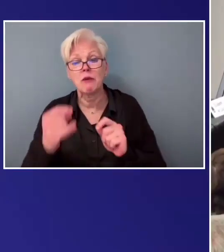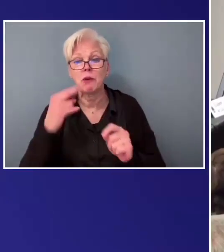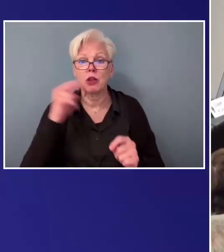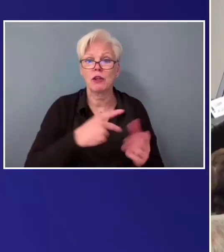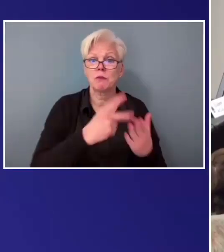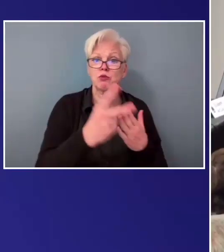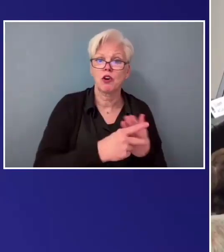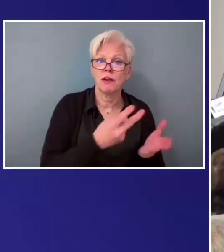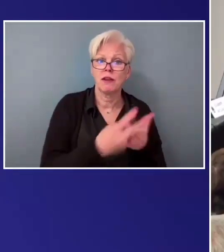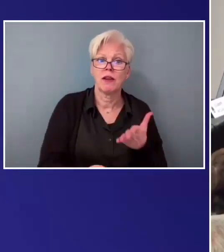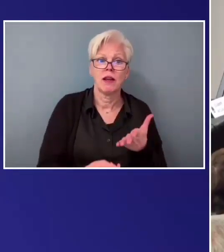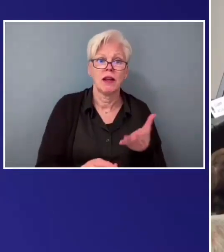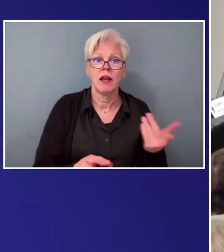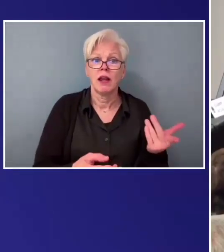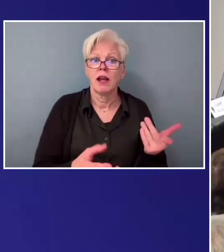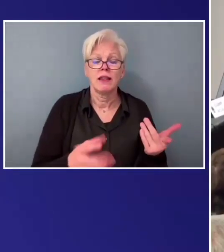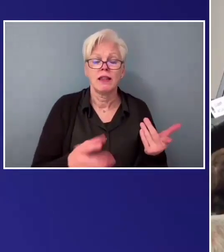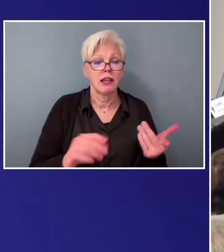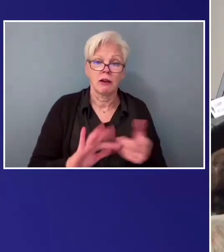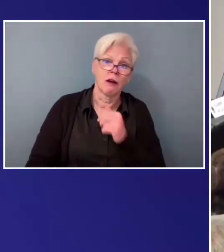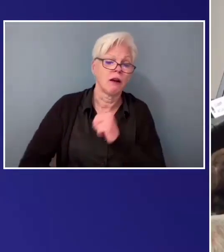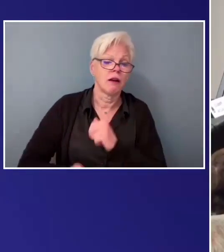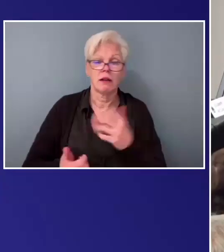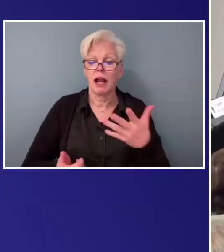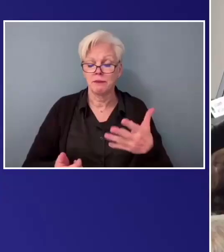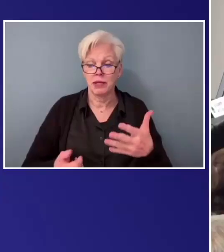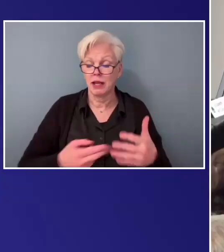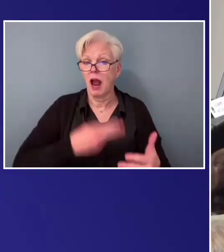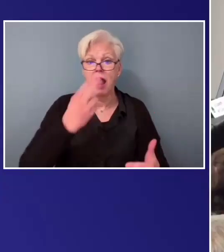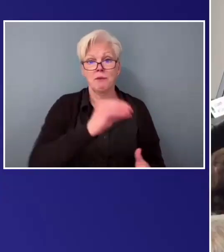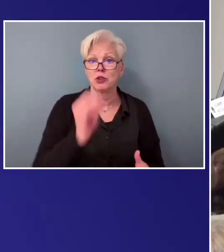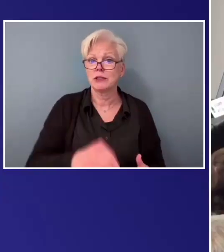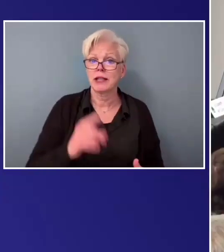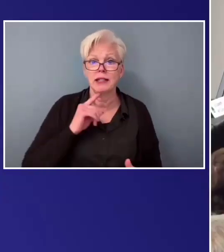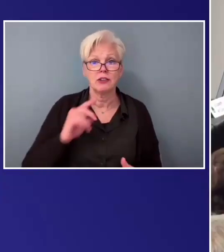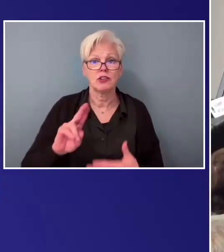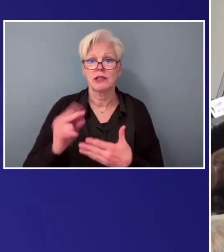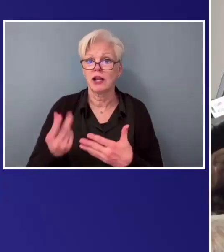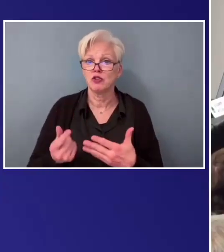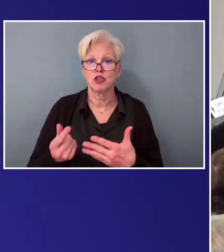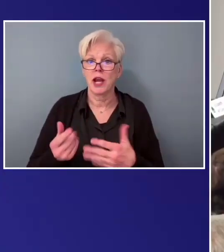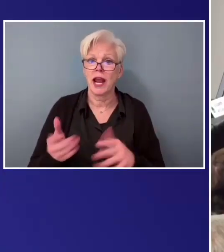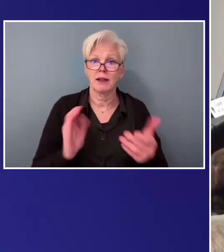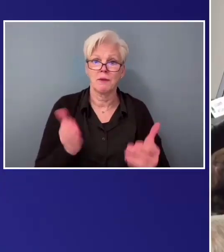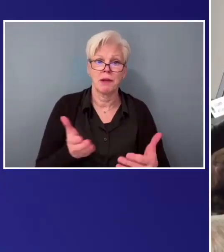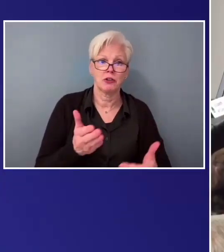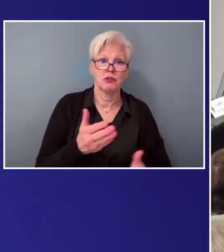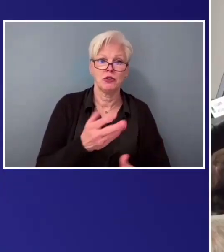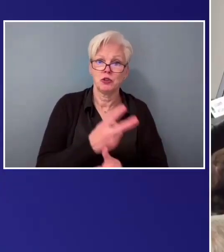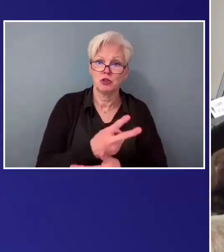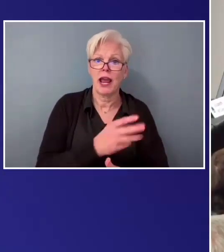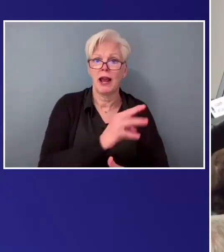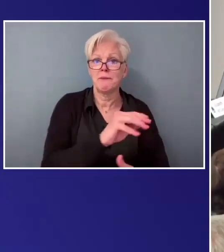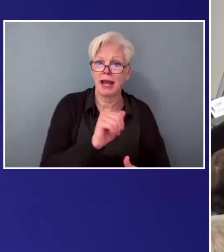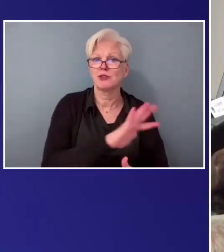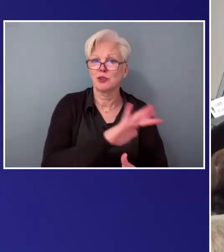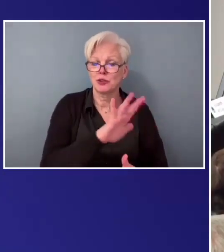disproportionately undergrad certs. So you know, all of the other debate is, I'm not going to say irrelevant, but it's